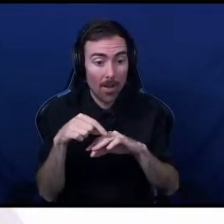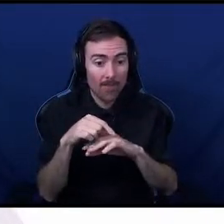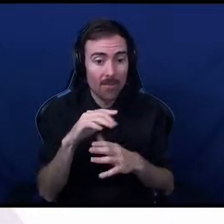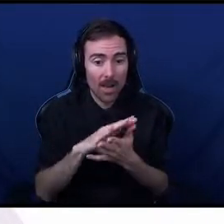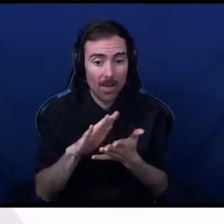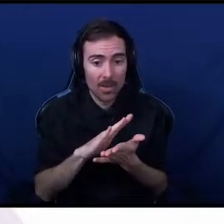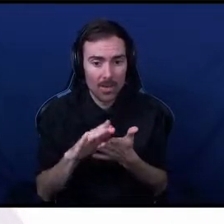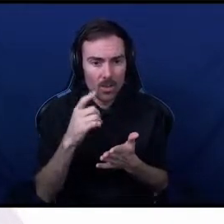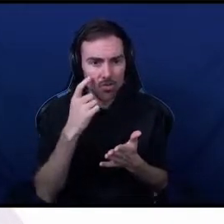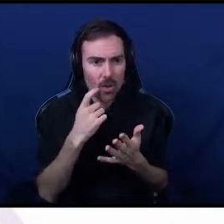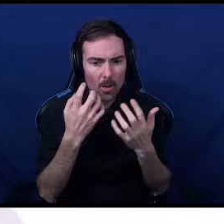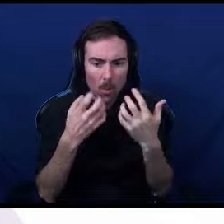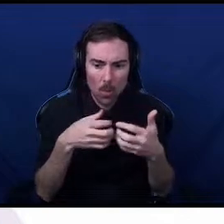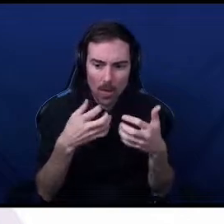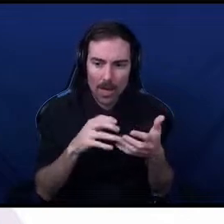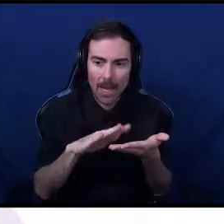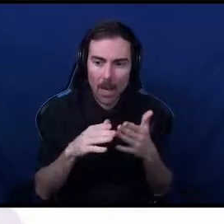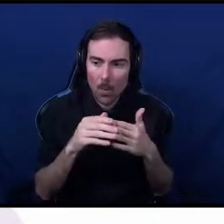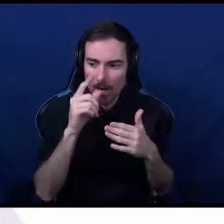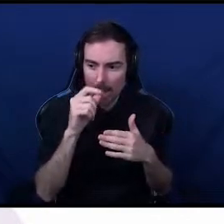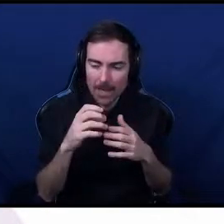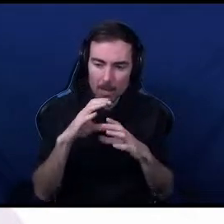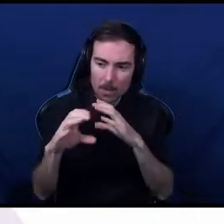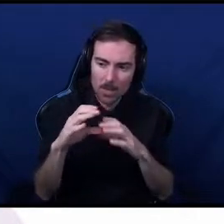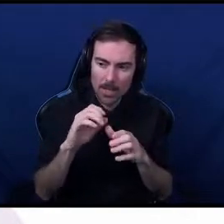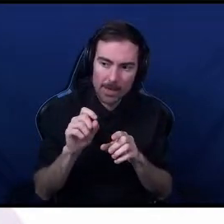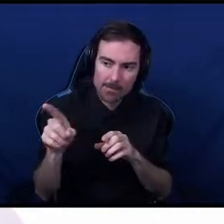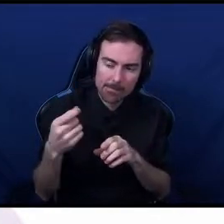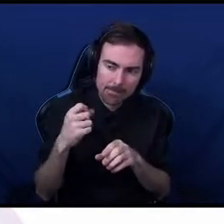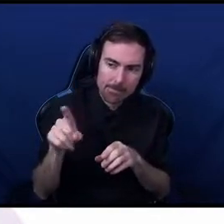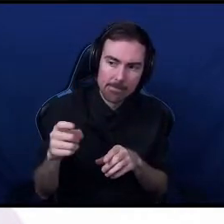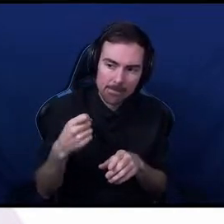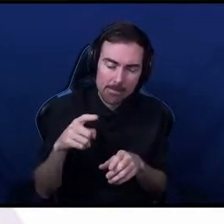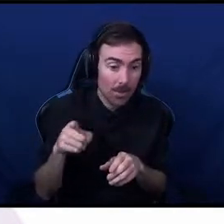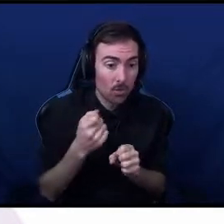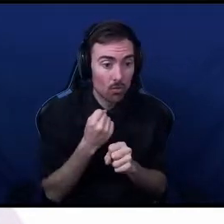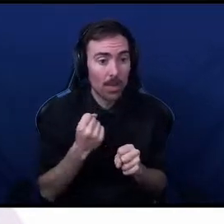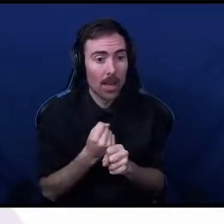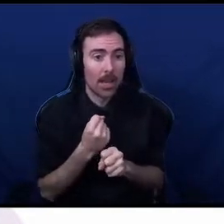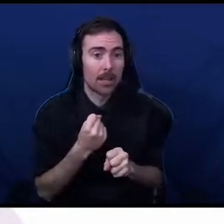ways that he could pass data over to her. And so created some of the earliest internet protocols that are the building